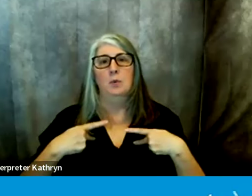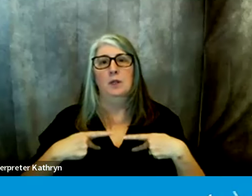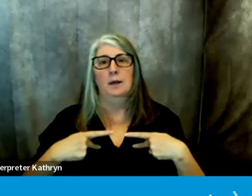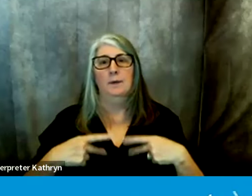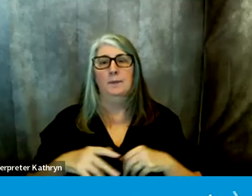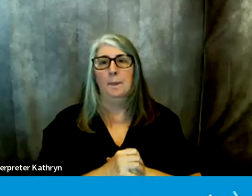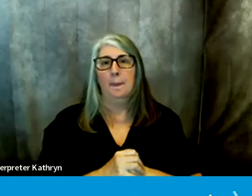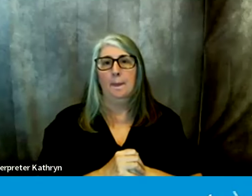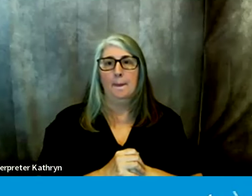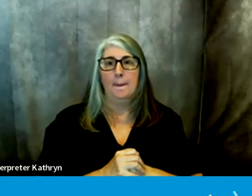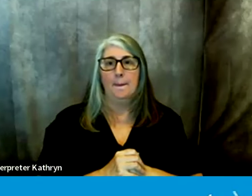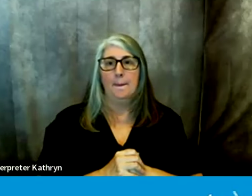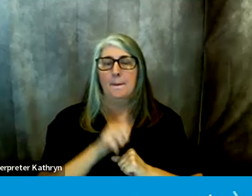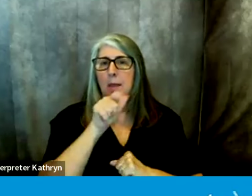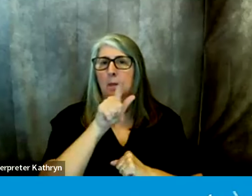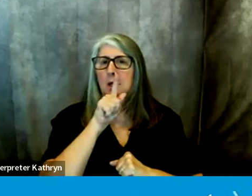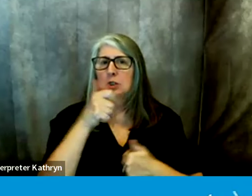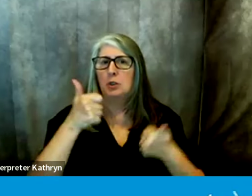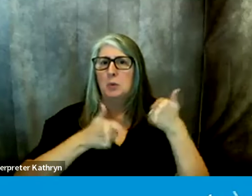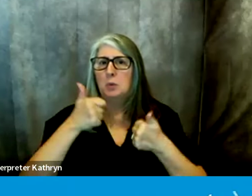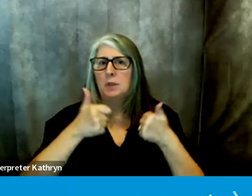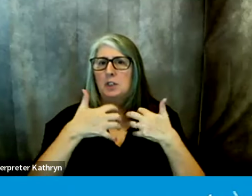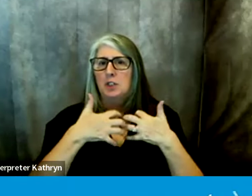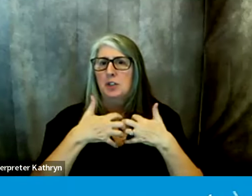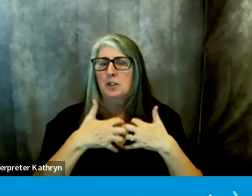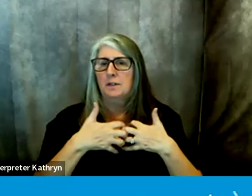I'm not sure which device that...